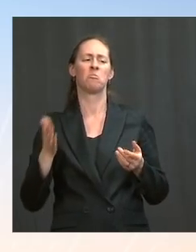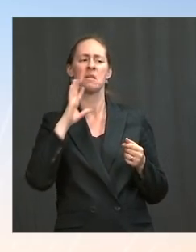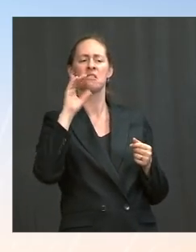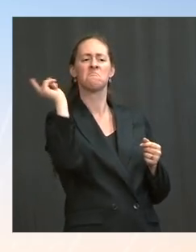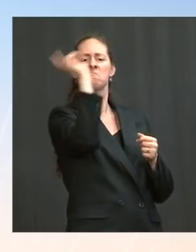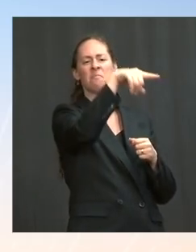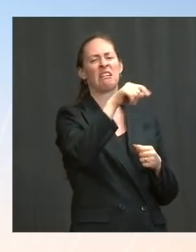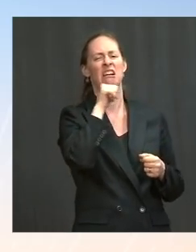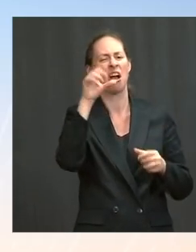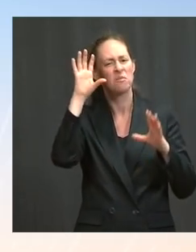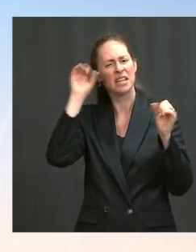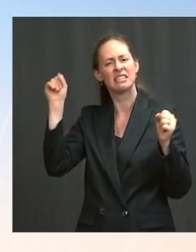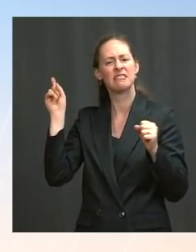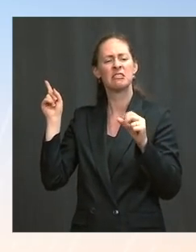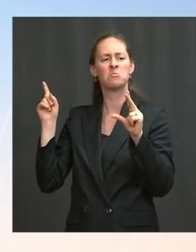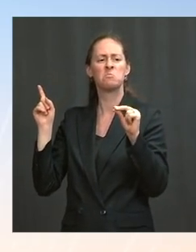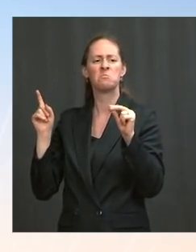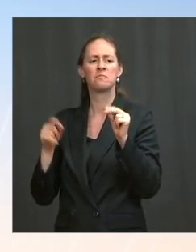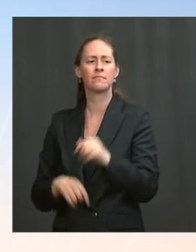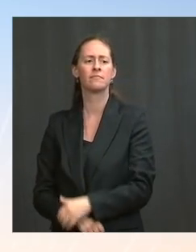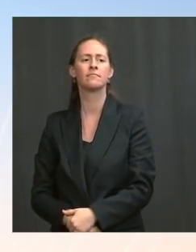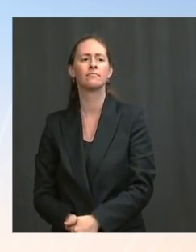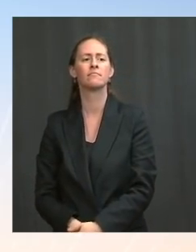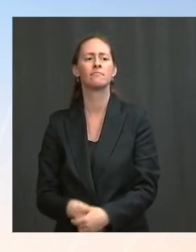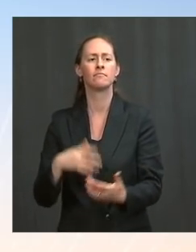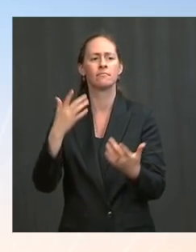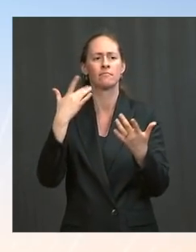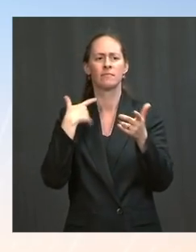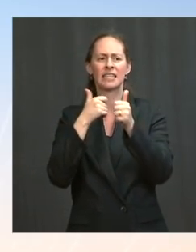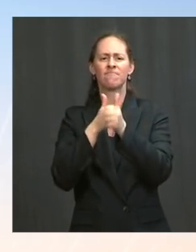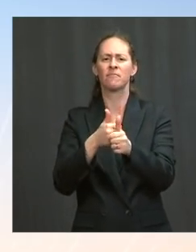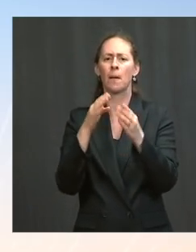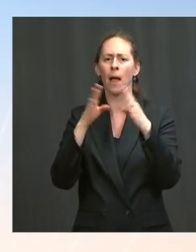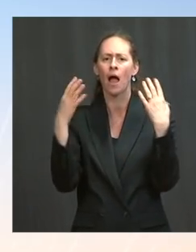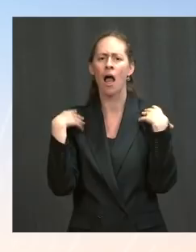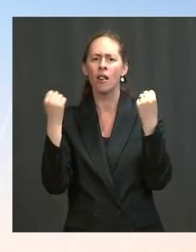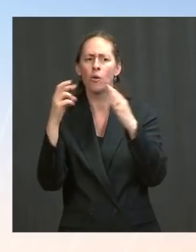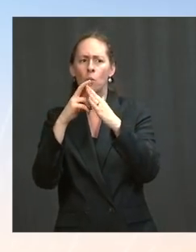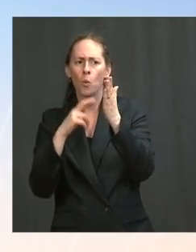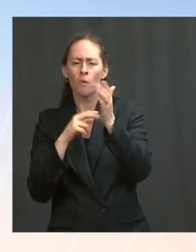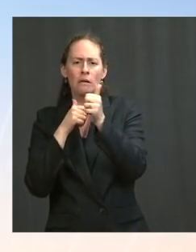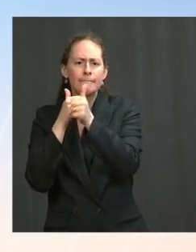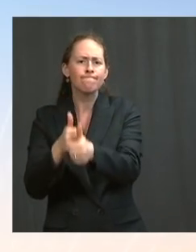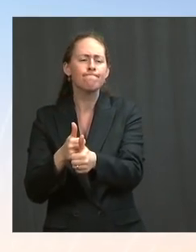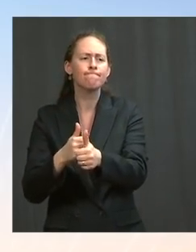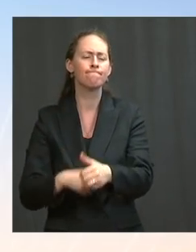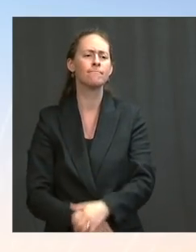the public health guidelines and guidance that we've been -- we've been delivering out there about only essential travel.